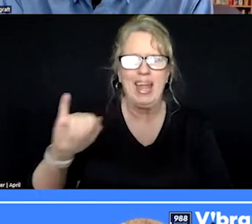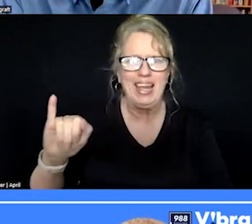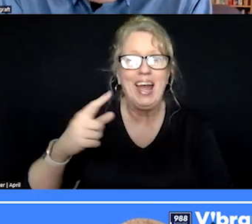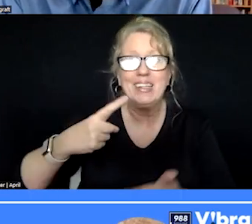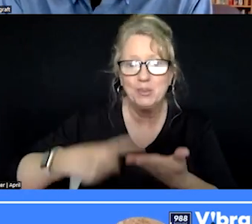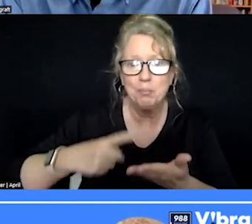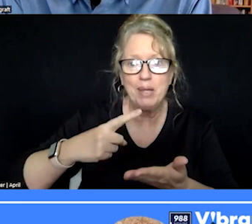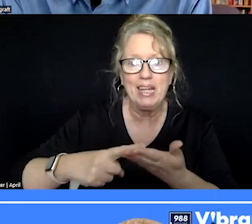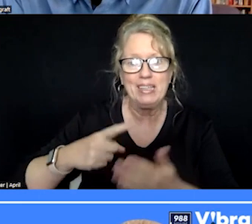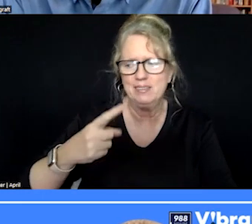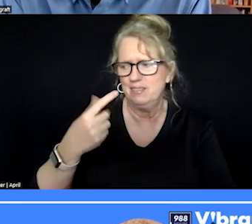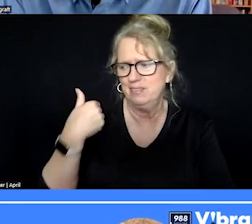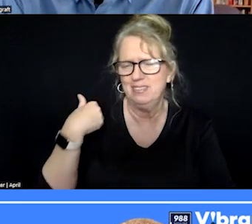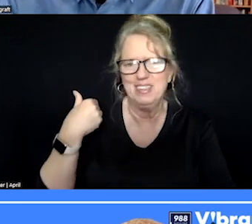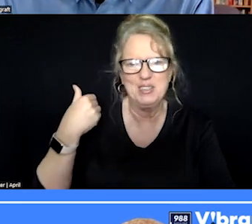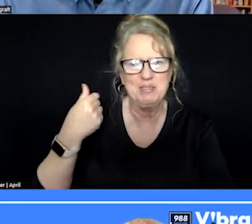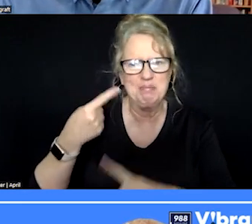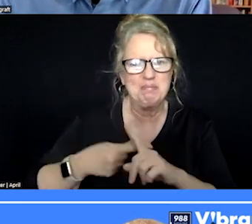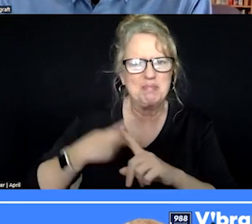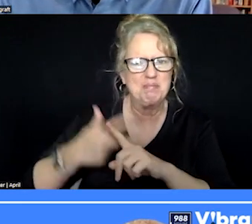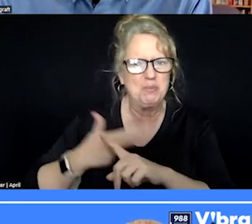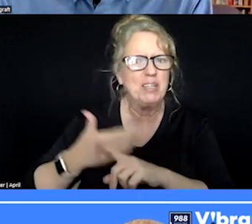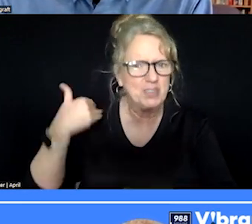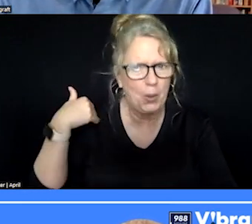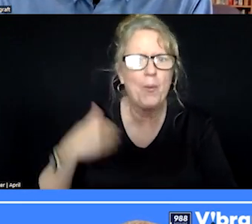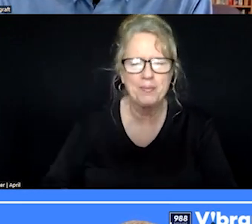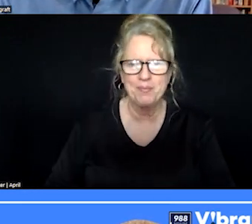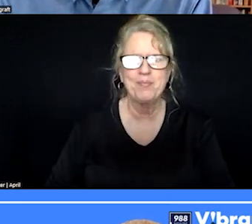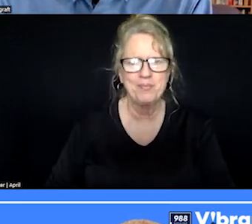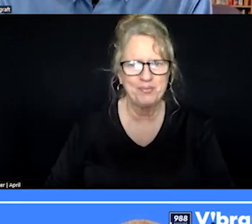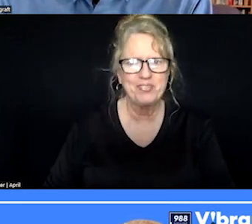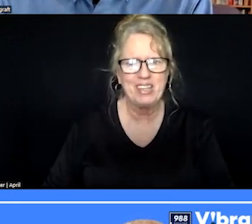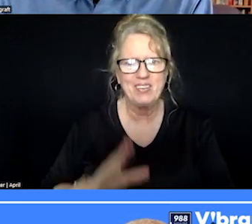FEW MONTHS BACK NOW THAT WAS HIGHLIGHTED ON THE JAM THAT IS ON